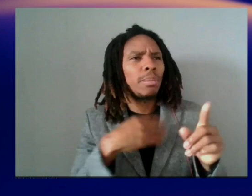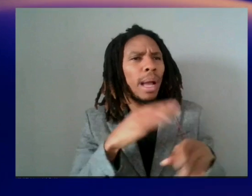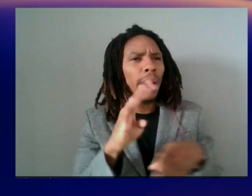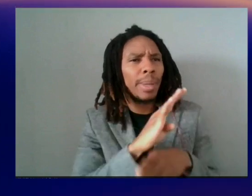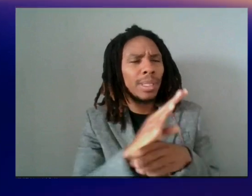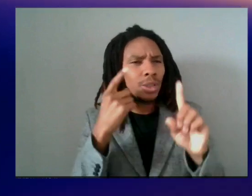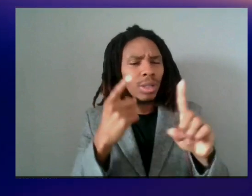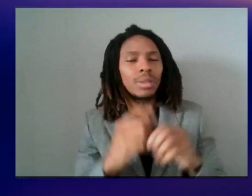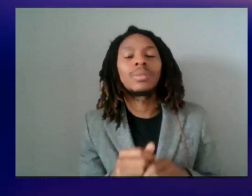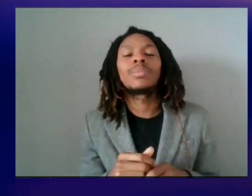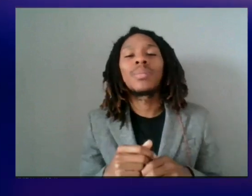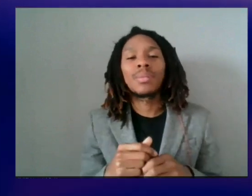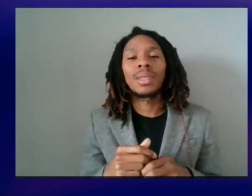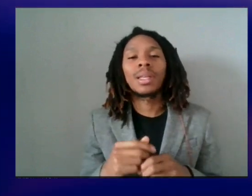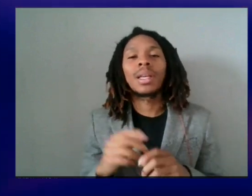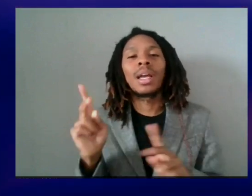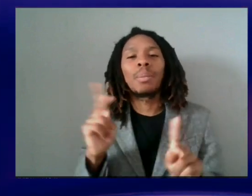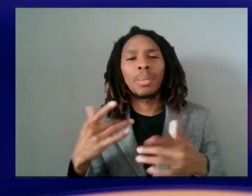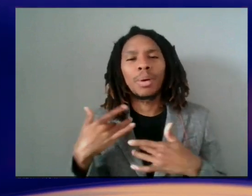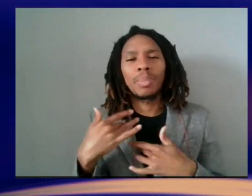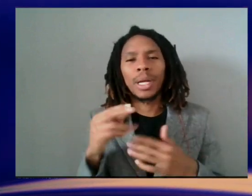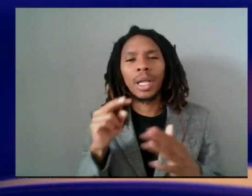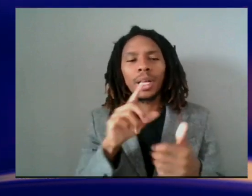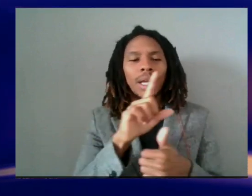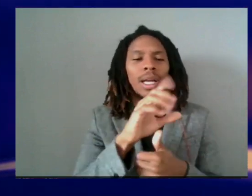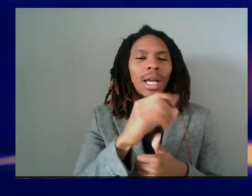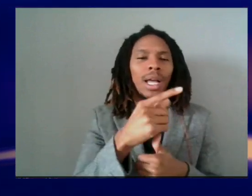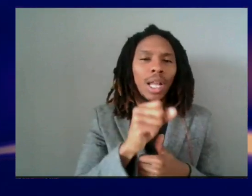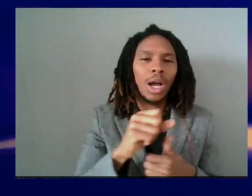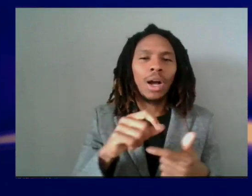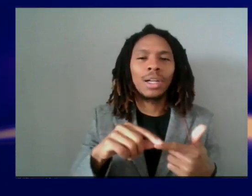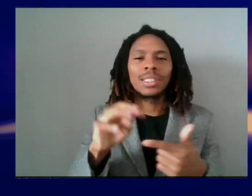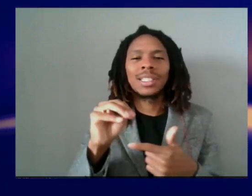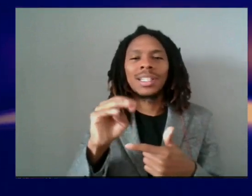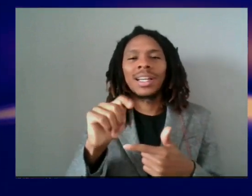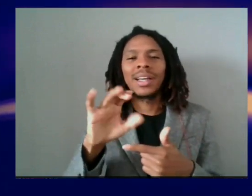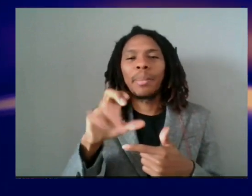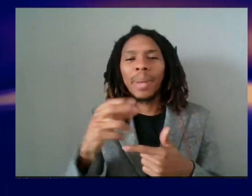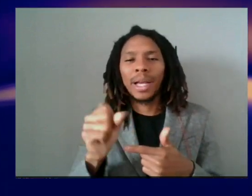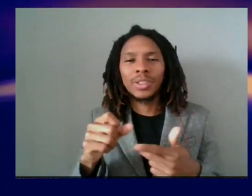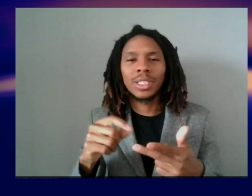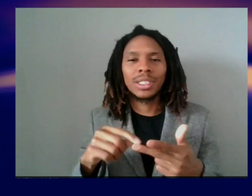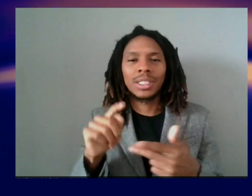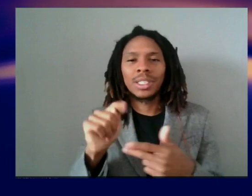about sort of logs metrics and traces. This has become sort of a buzzword where if you're doing observability, you're really trying to think